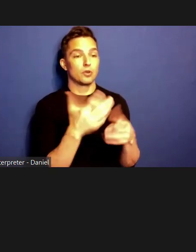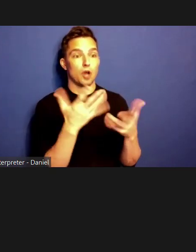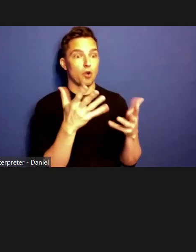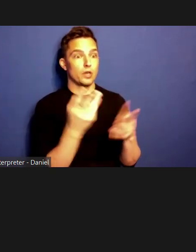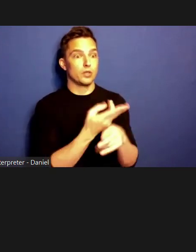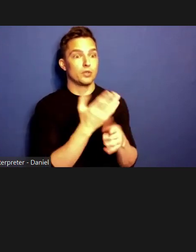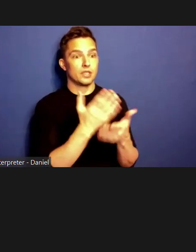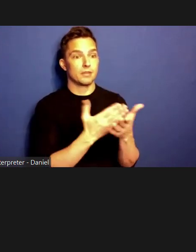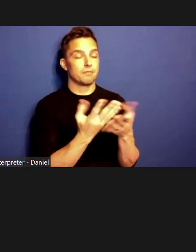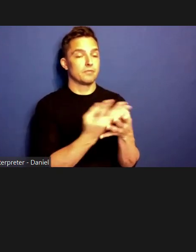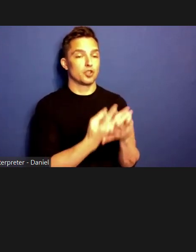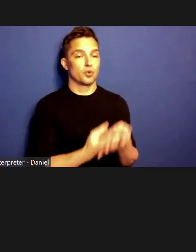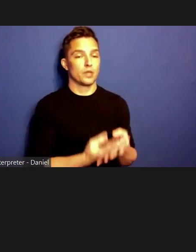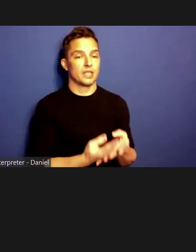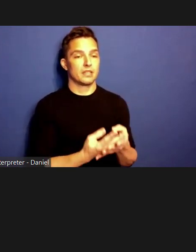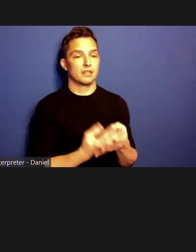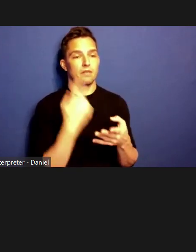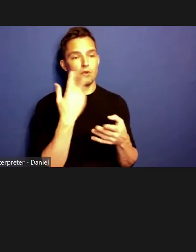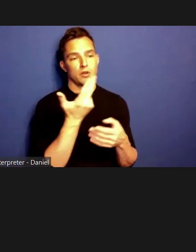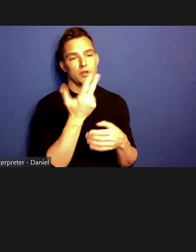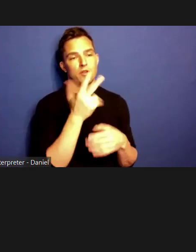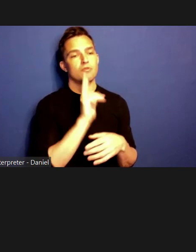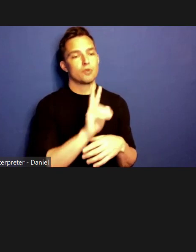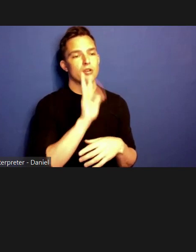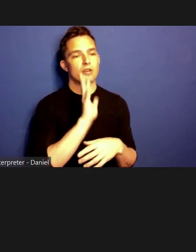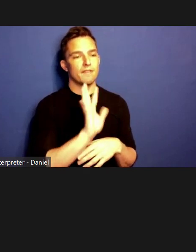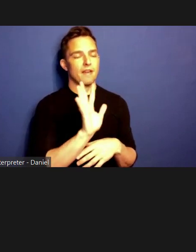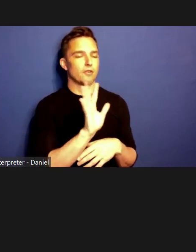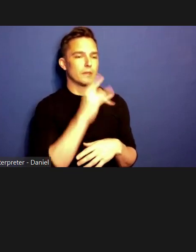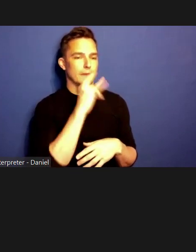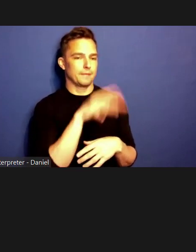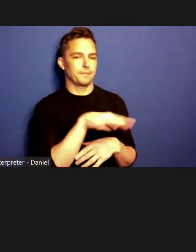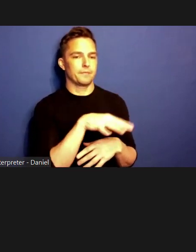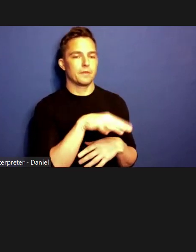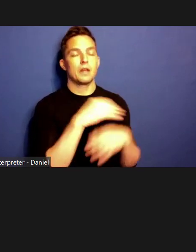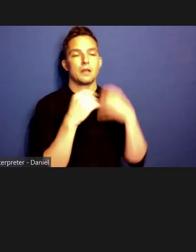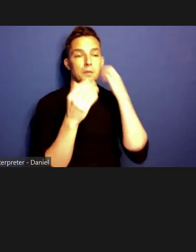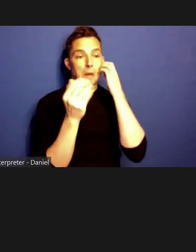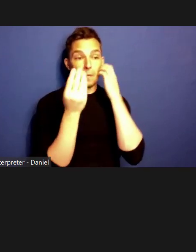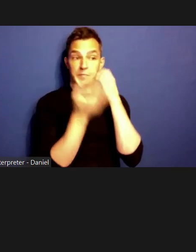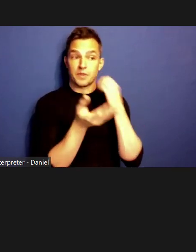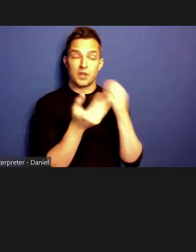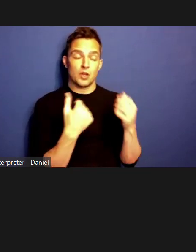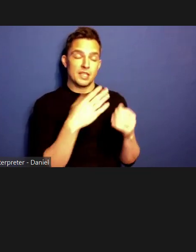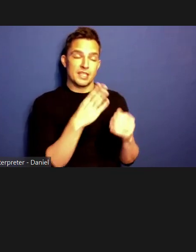We want you to know this never recommended for children under 3.